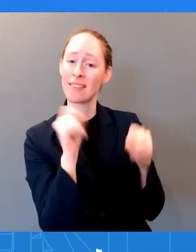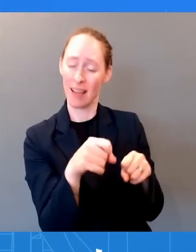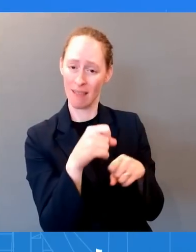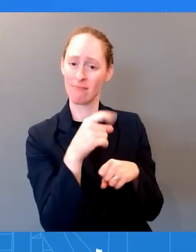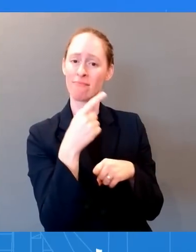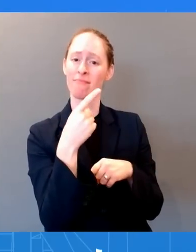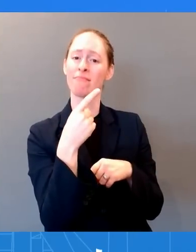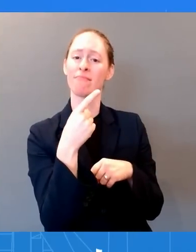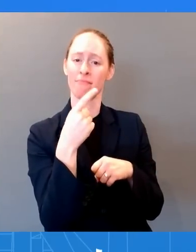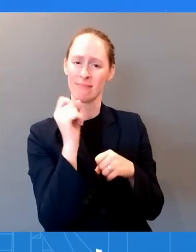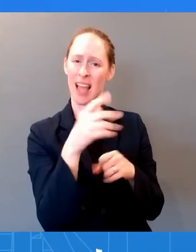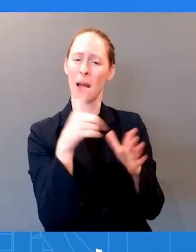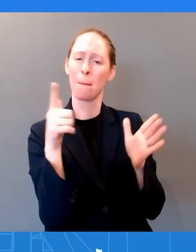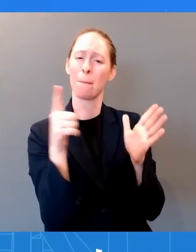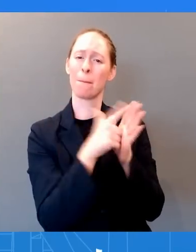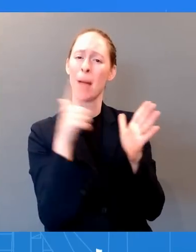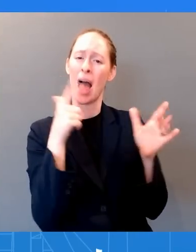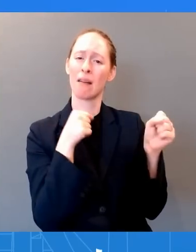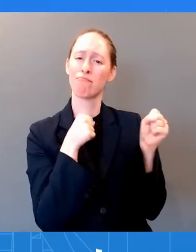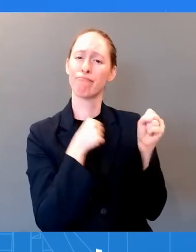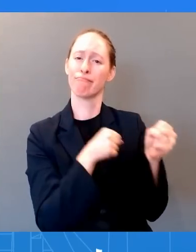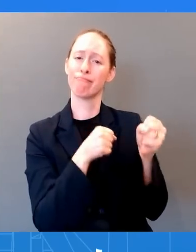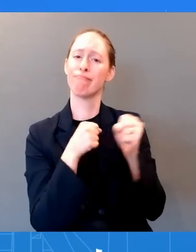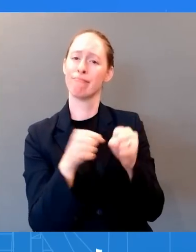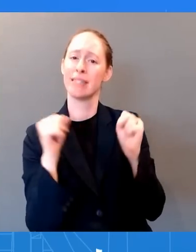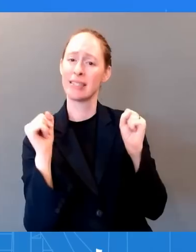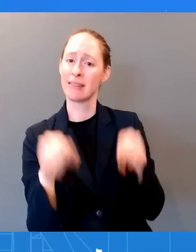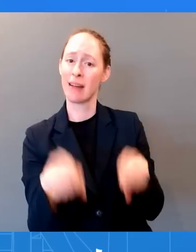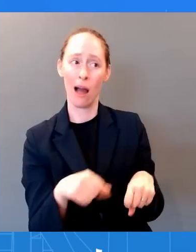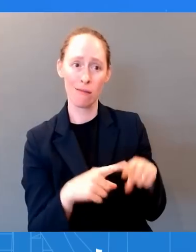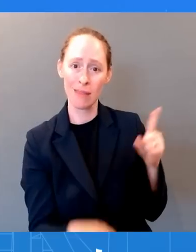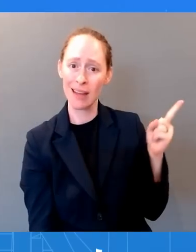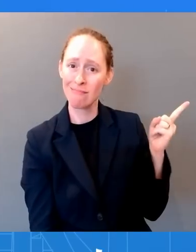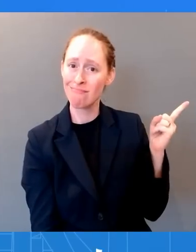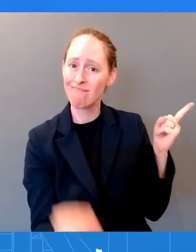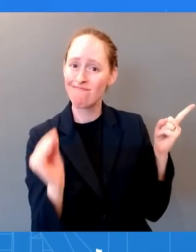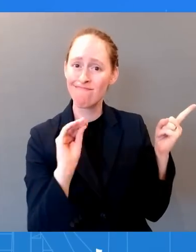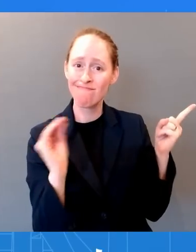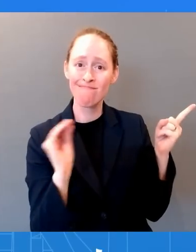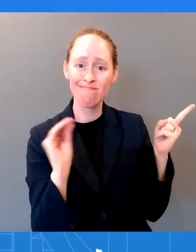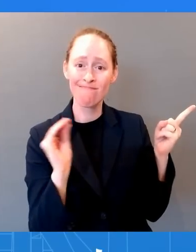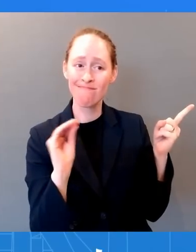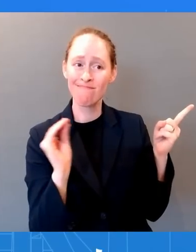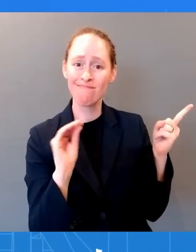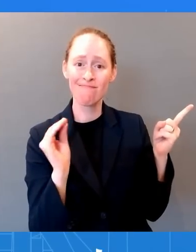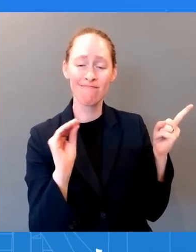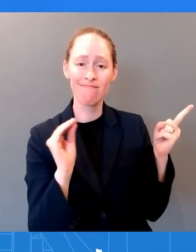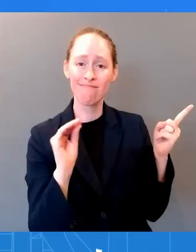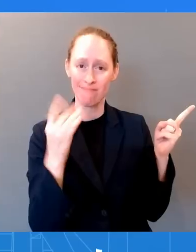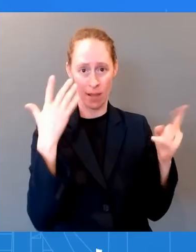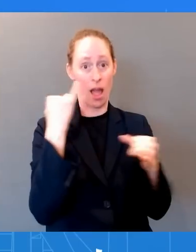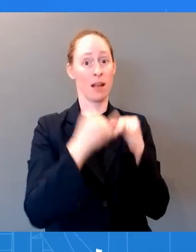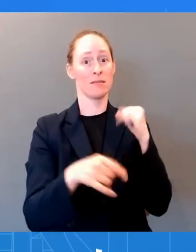And you've heard him say this: When -- when assault weapons ban sunset 10 years after it was put into law --